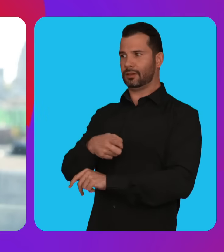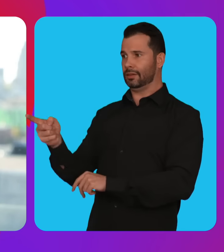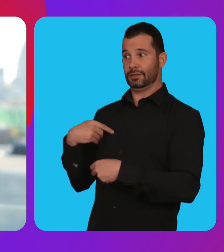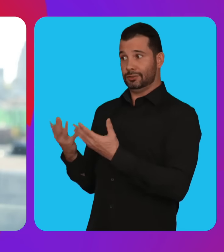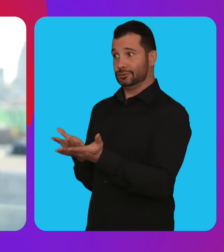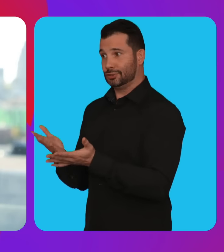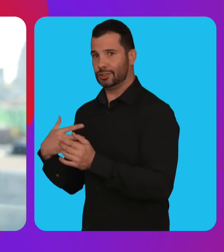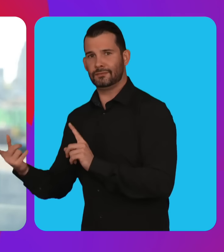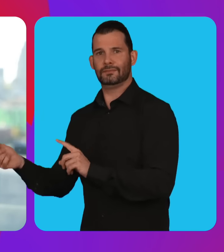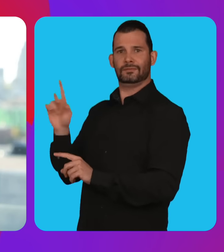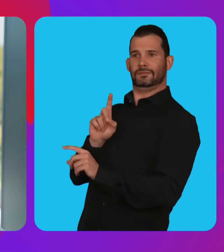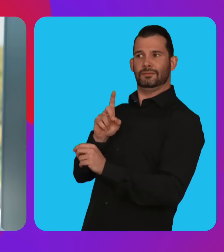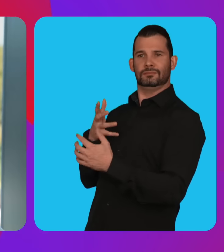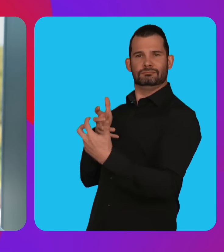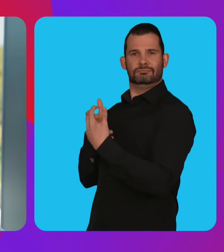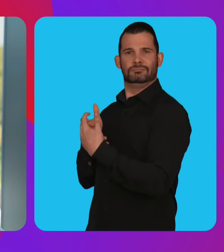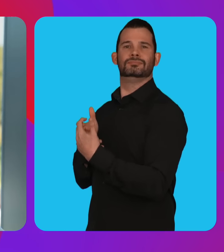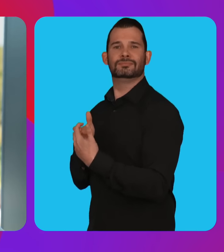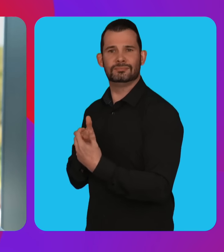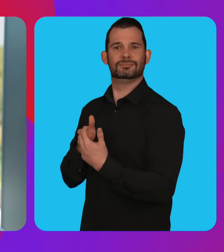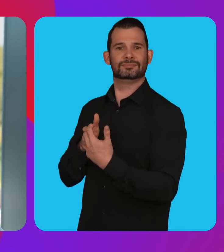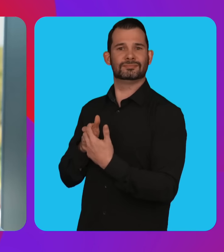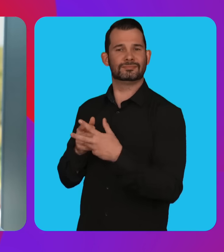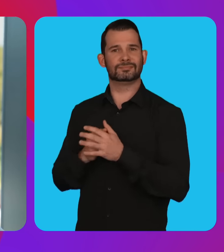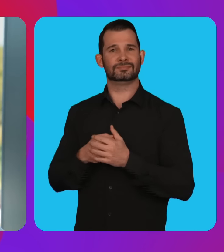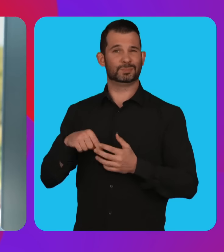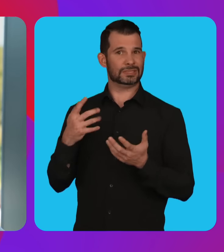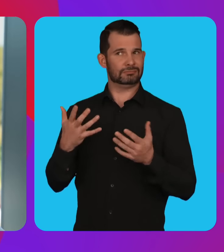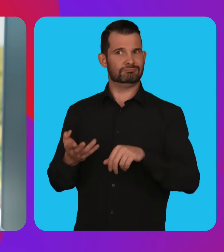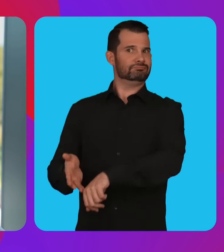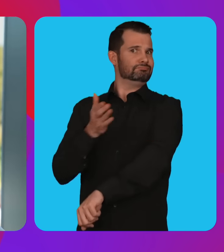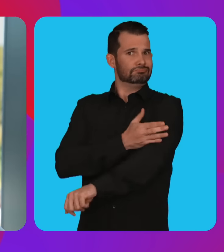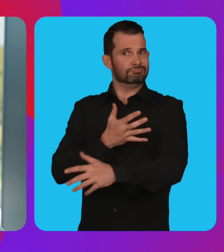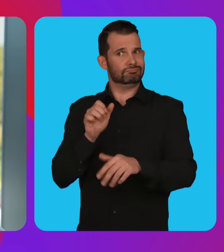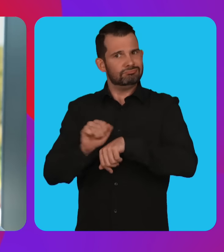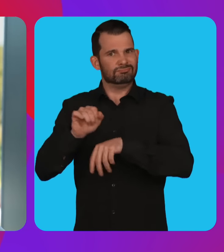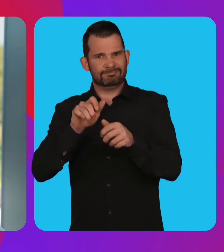And we've done a lot of work in evolving that. You talked about it earlier.